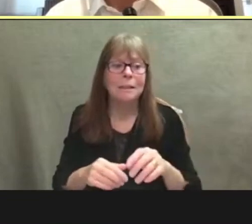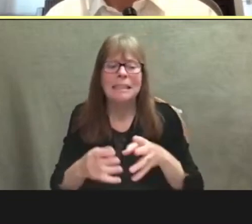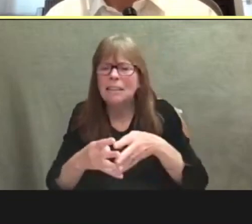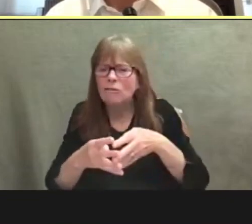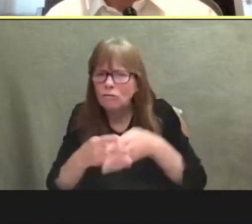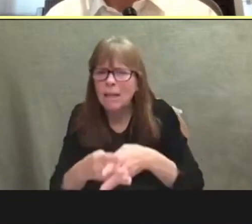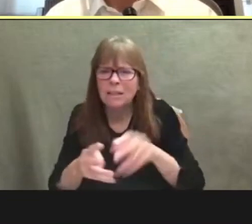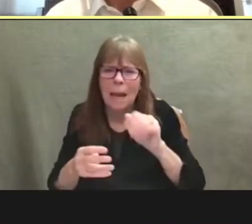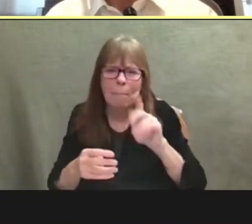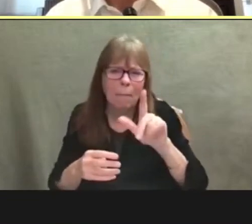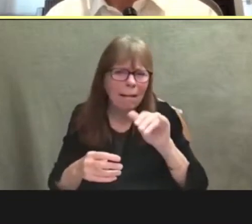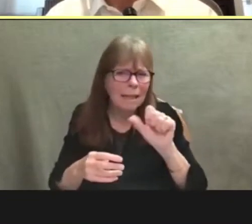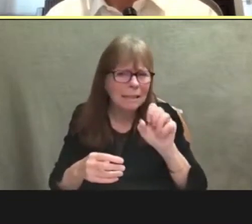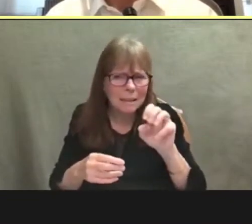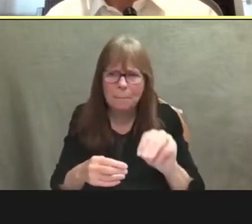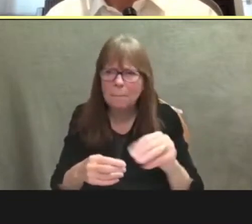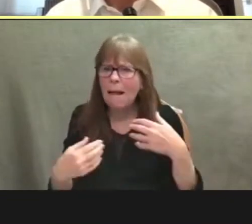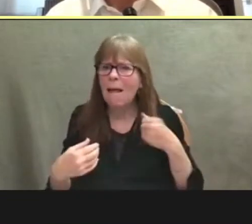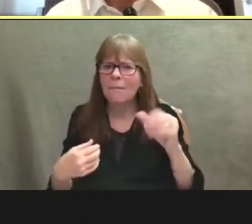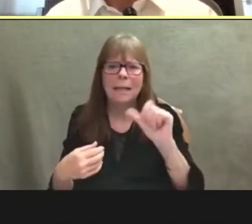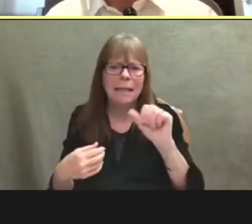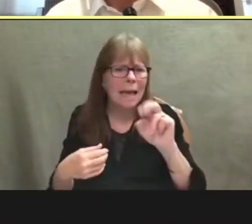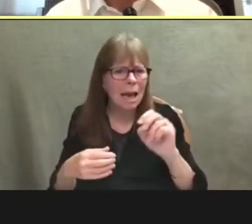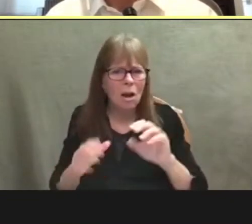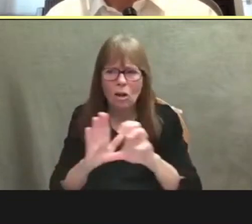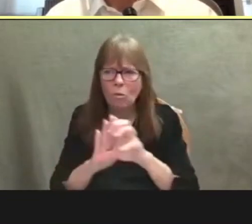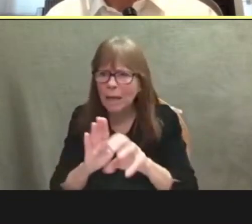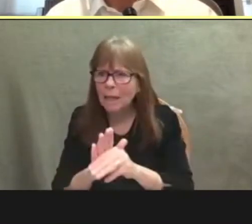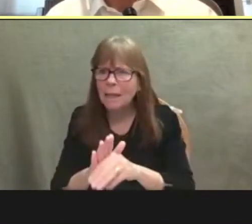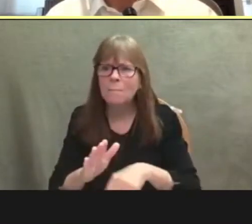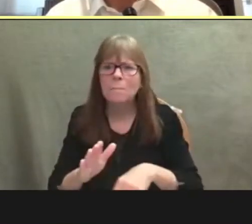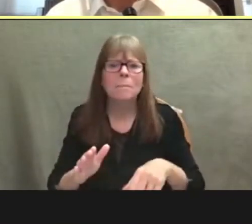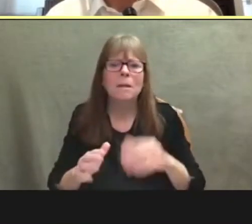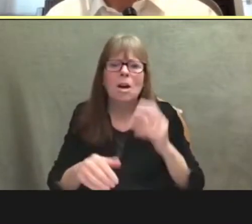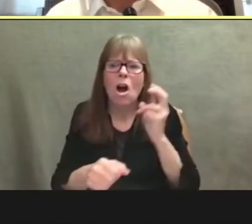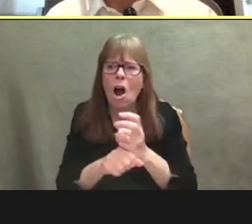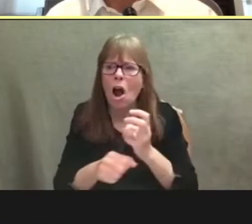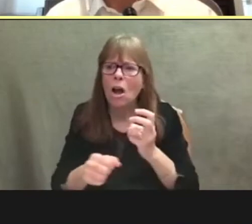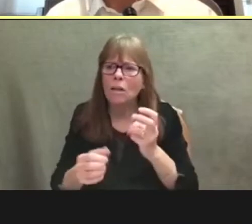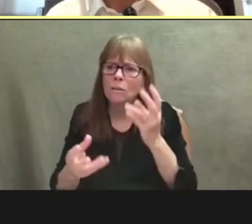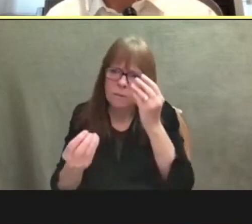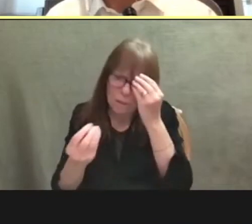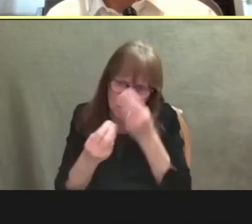curriculum, the difficulty of disclosure of mental health disabilities, and internalized